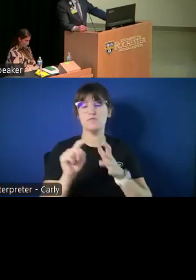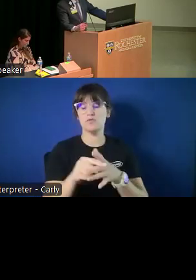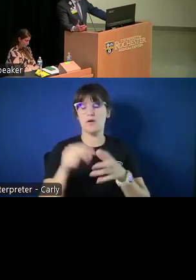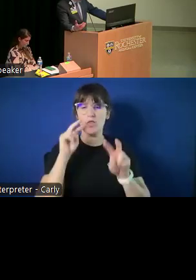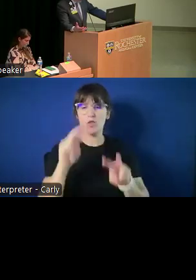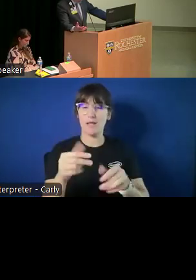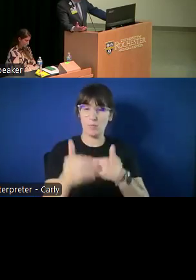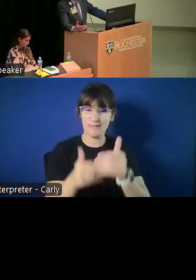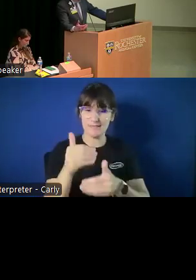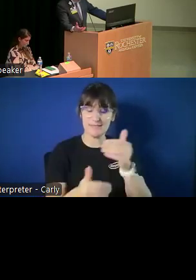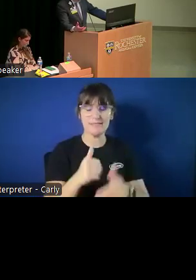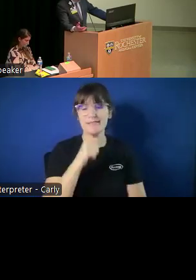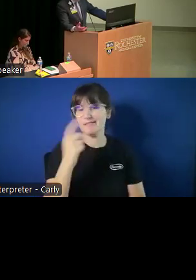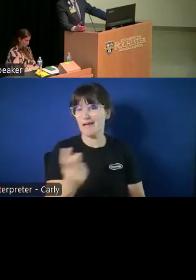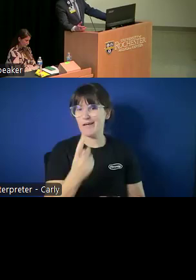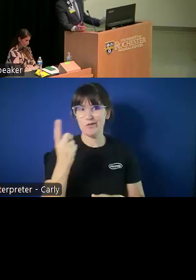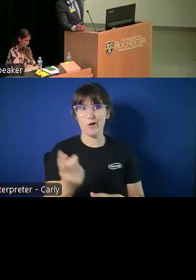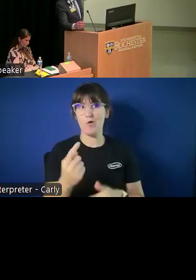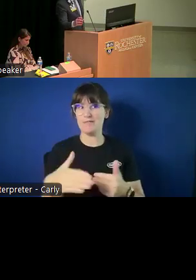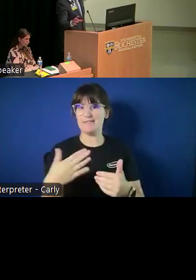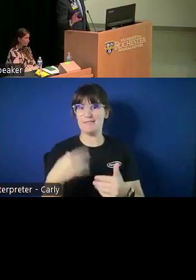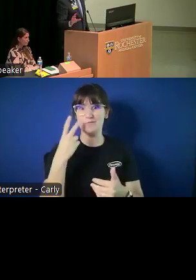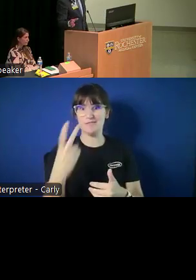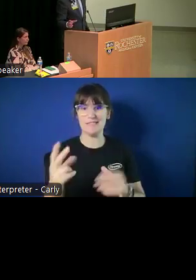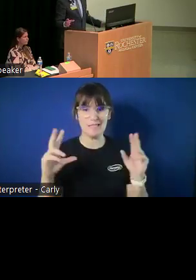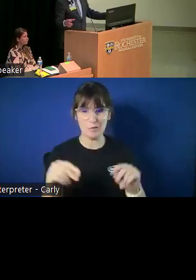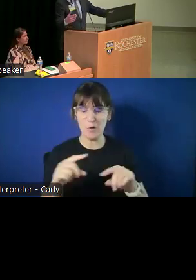uh was not always visible but it was critical to guide our work and so now I'd just like to